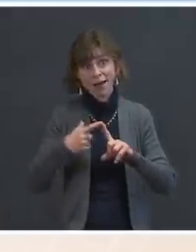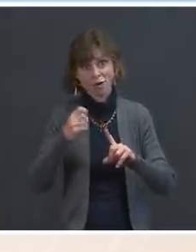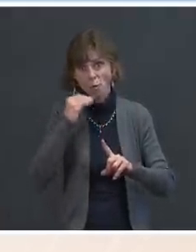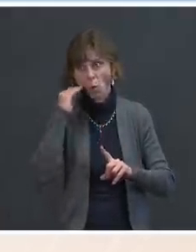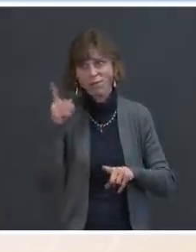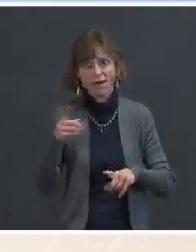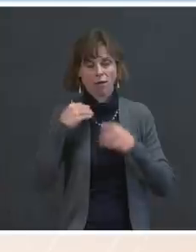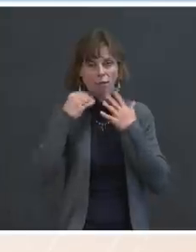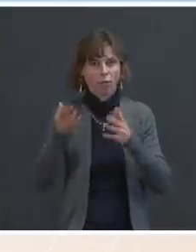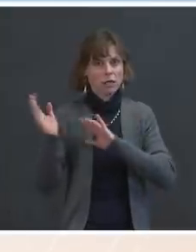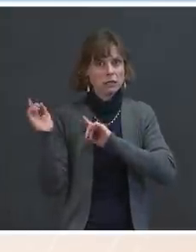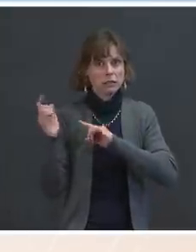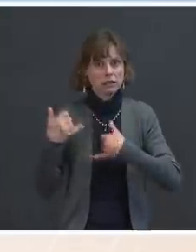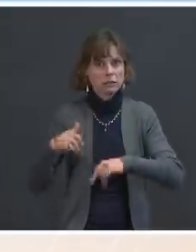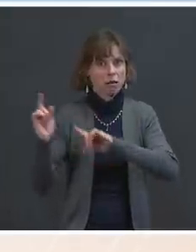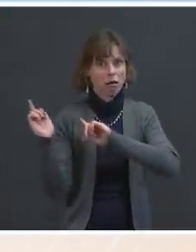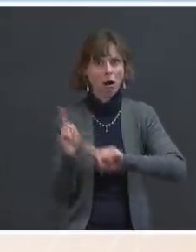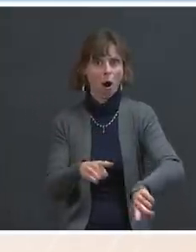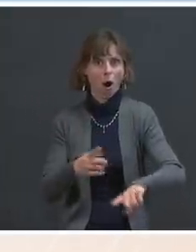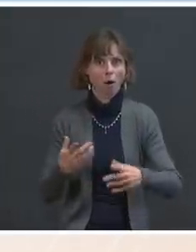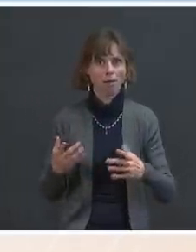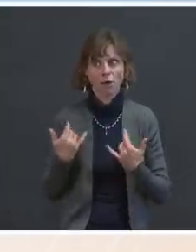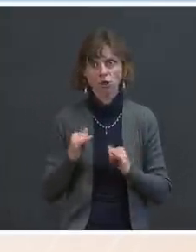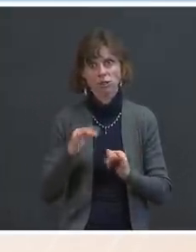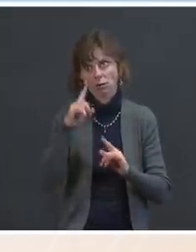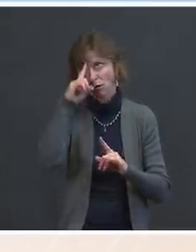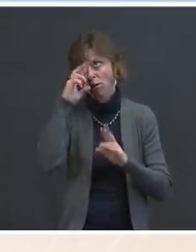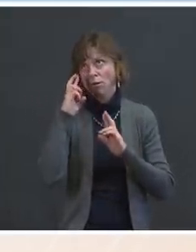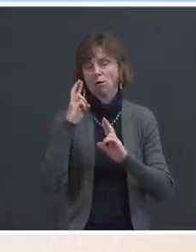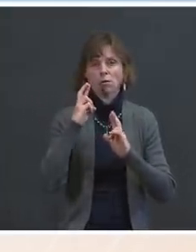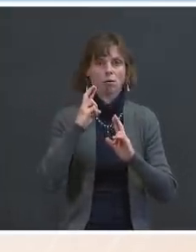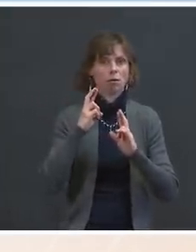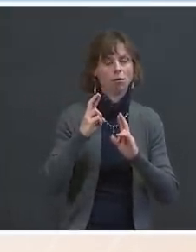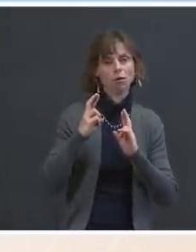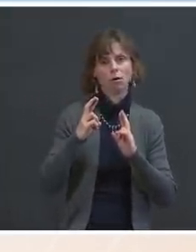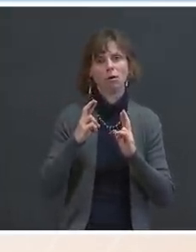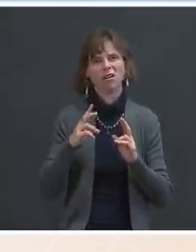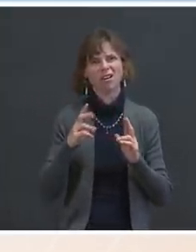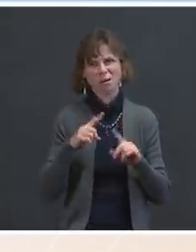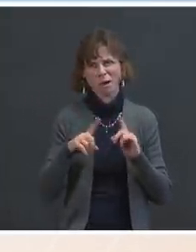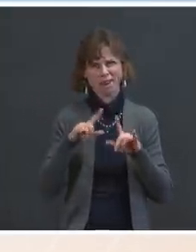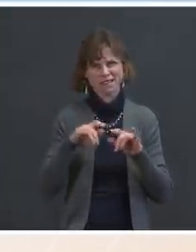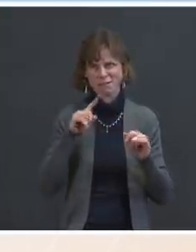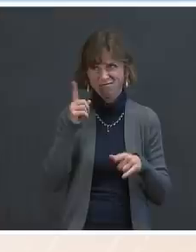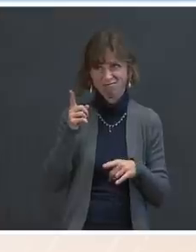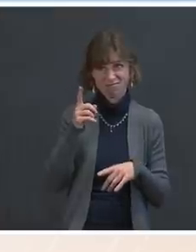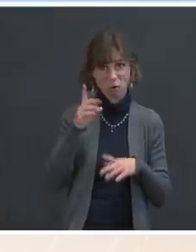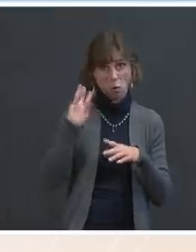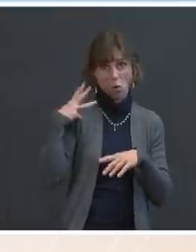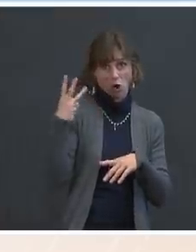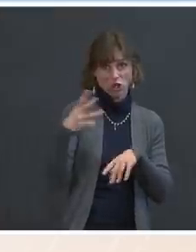that they are still, you know, so hopeful -- that there really is, kind of, a conflicting message coming from Washington to Central America.